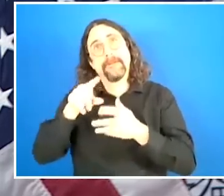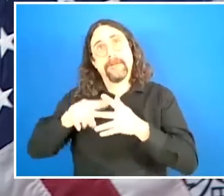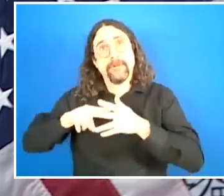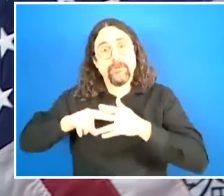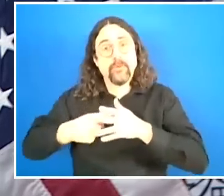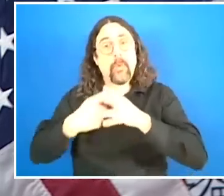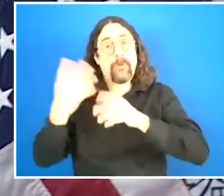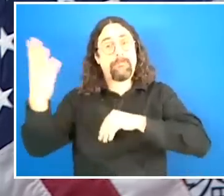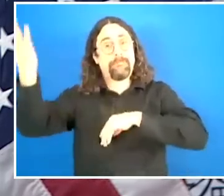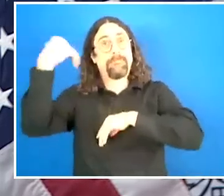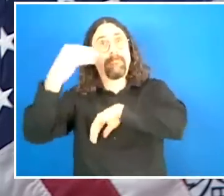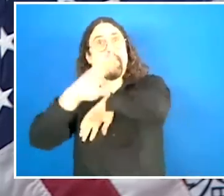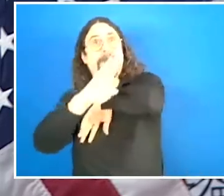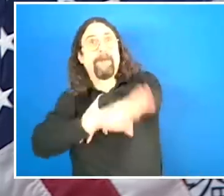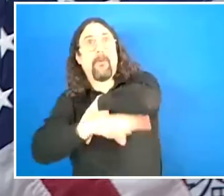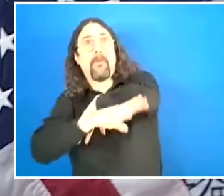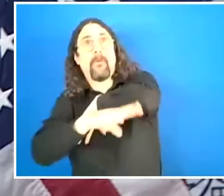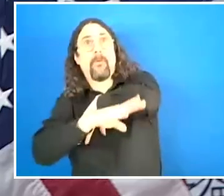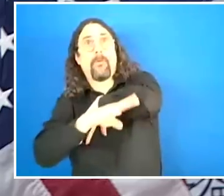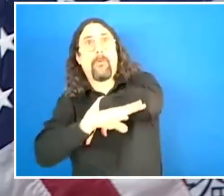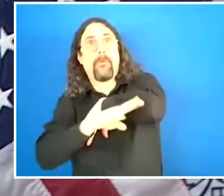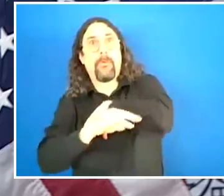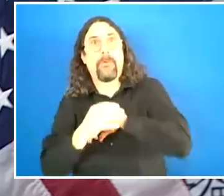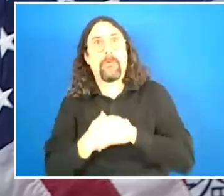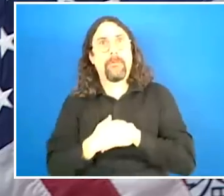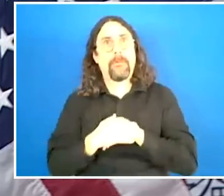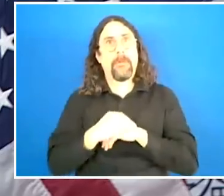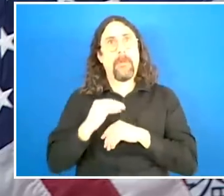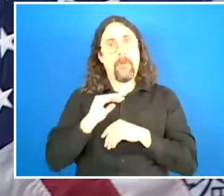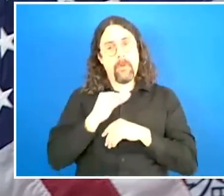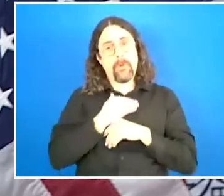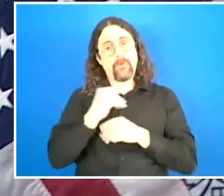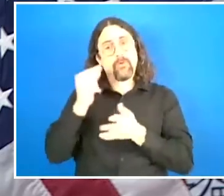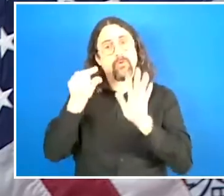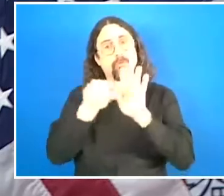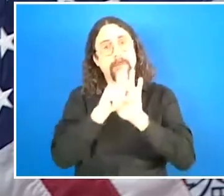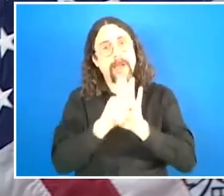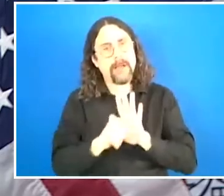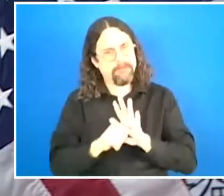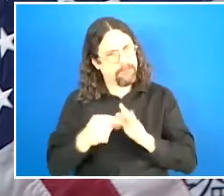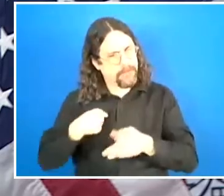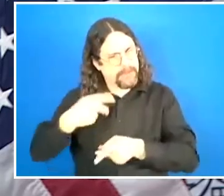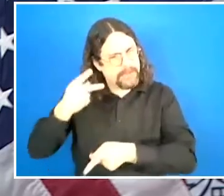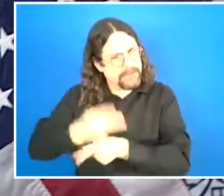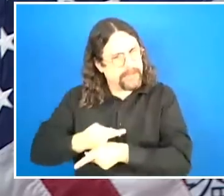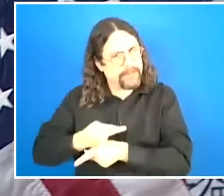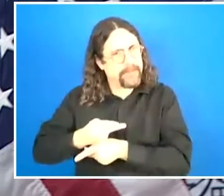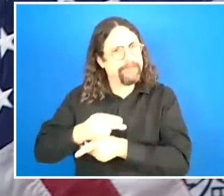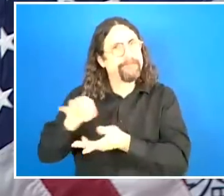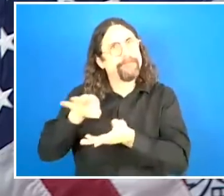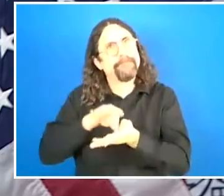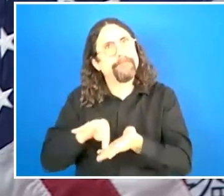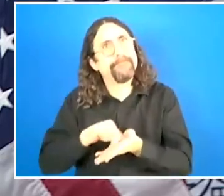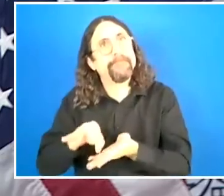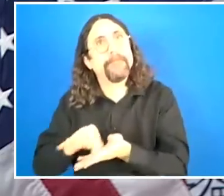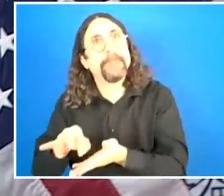SCHOOL YEAR HAPPENED AND IS IN THE BOOKS AND WATH WEE'R TALKING ABOUT REALLY IS THE SECOND HALF OF THE SCHOOL YEAR WHICH GOT